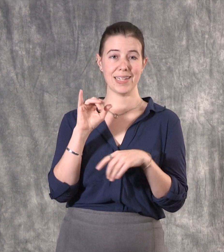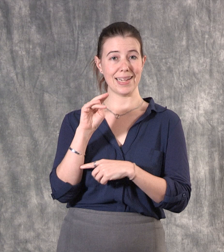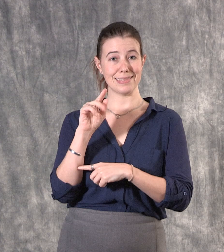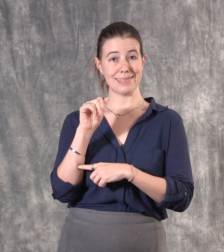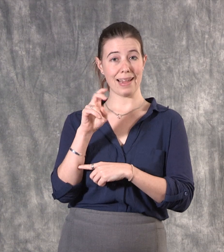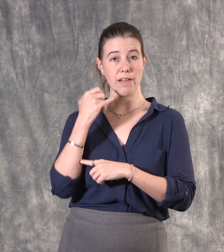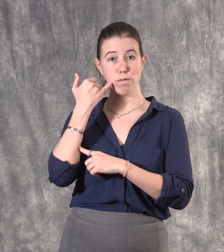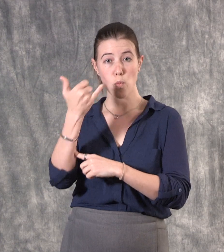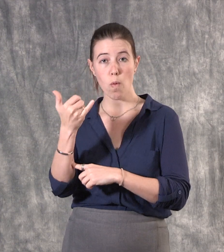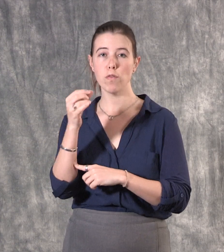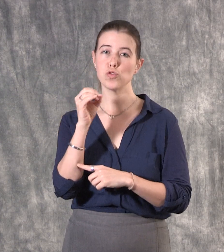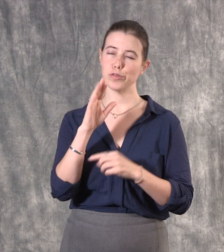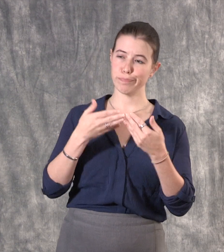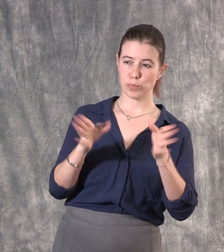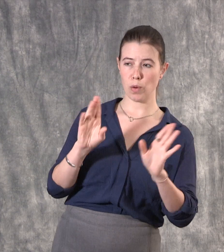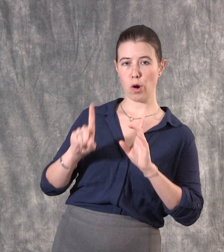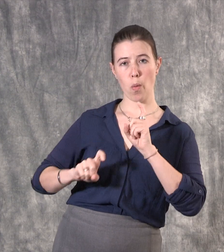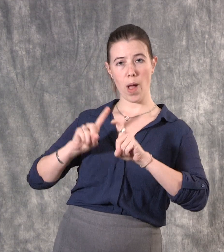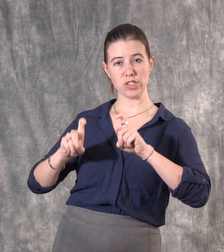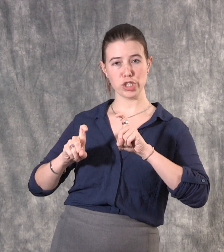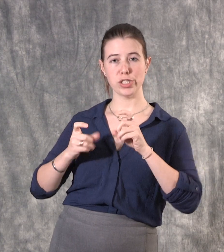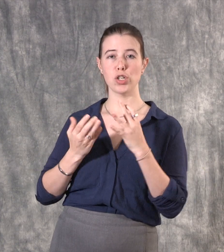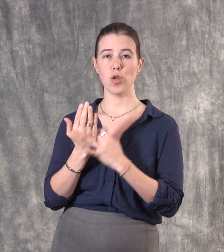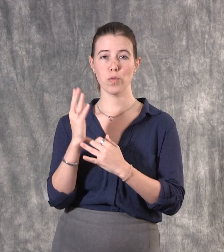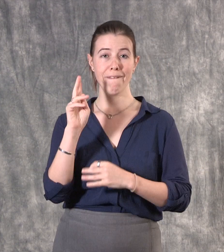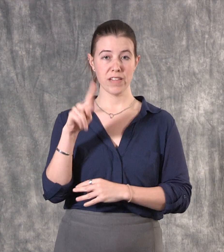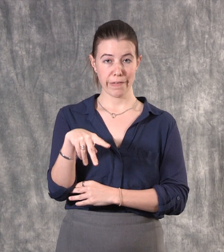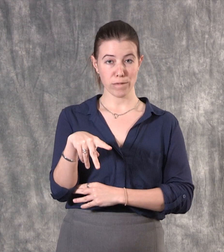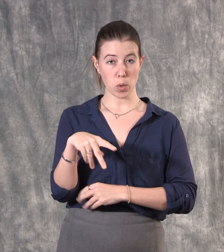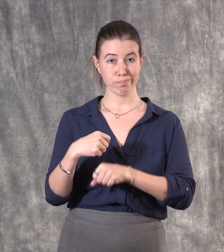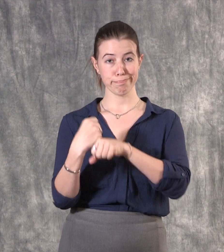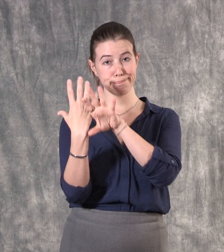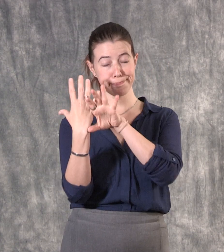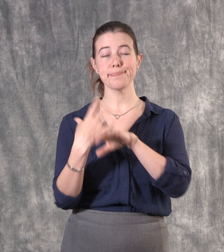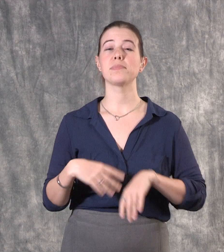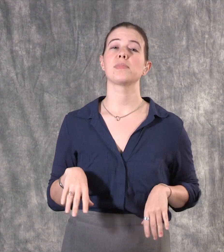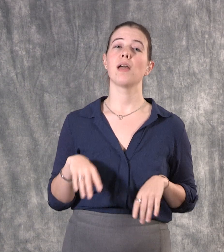doing an intake phone call or asking general questions through videophone.